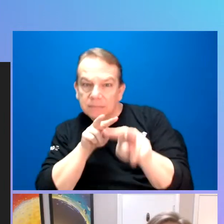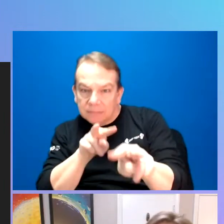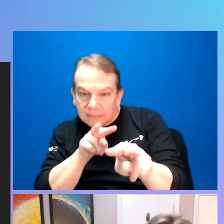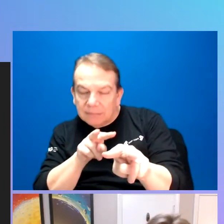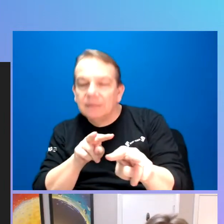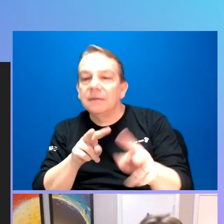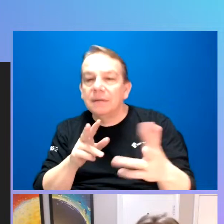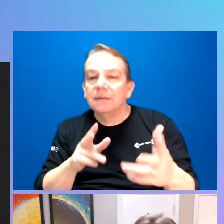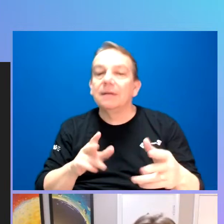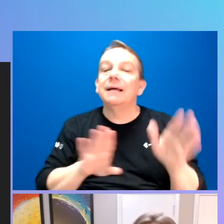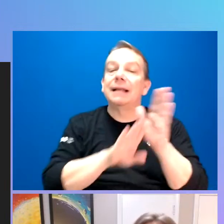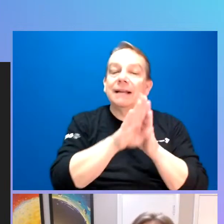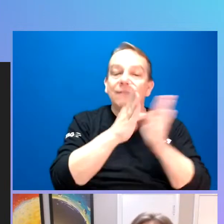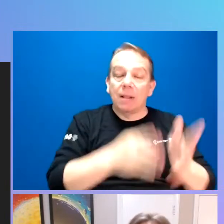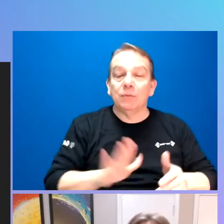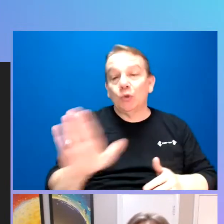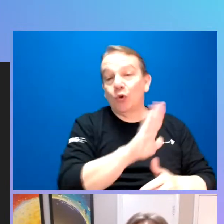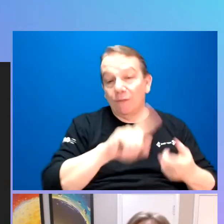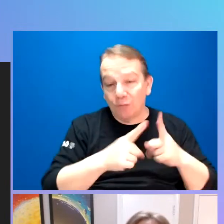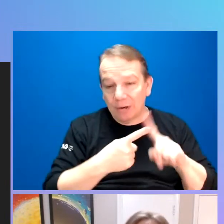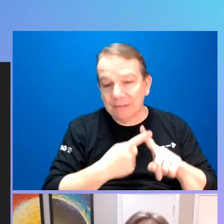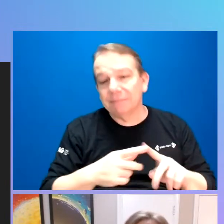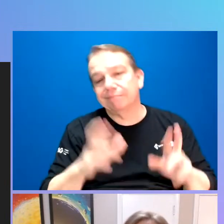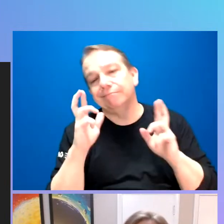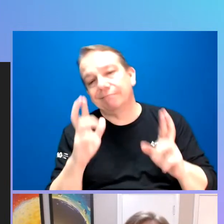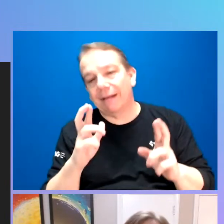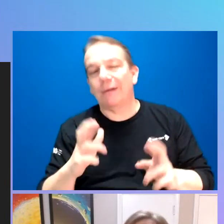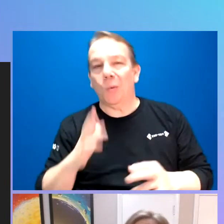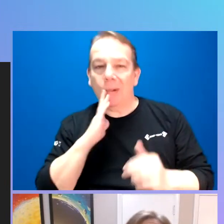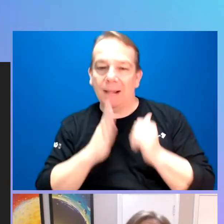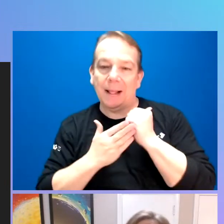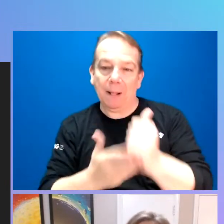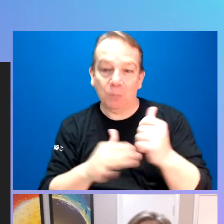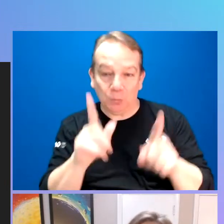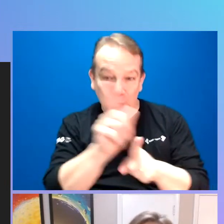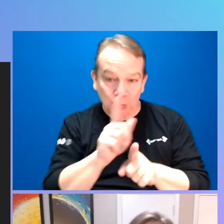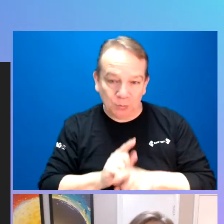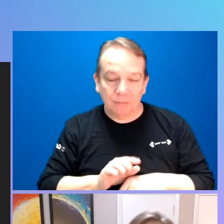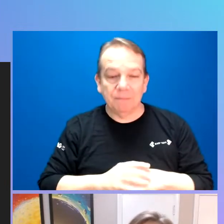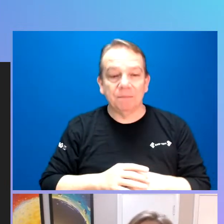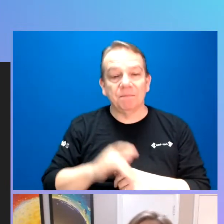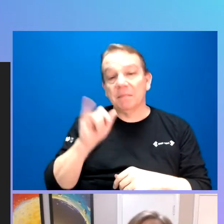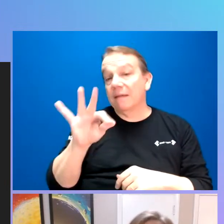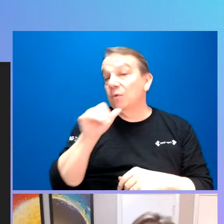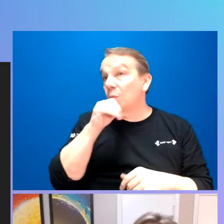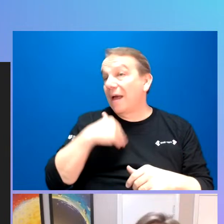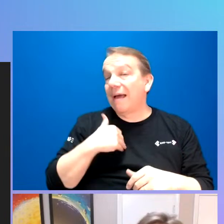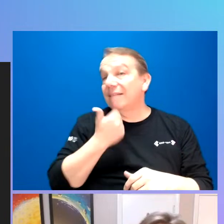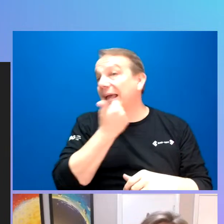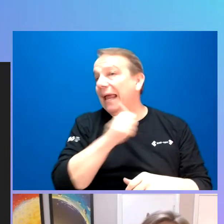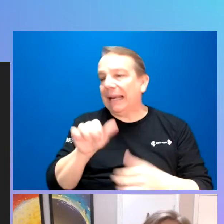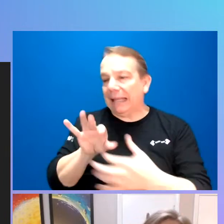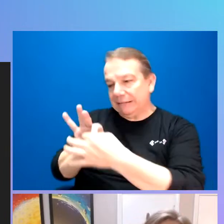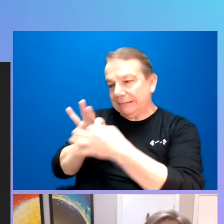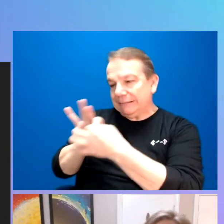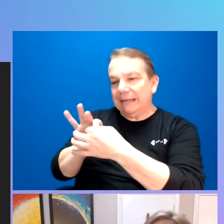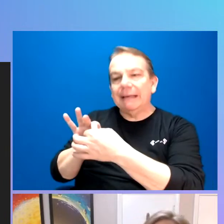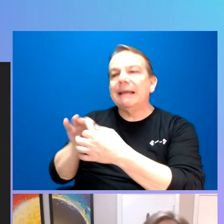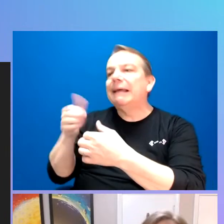developers are your friends, I hope, and so they can help you to do. And if you don't have the privilege of having a direct